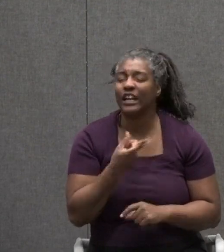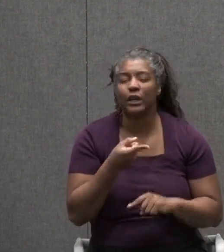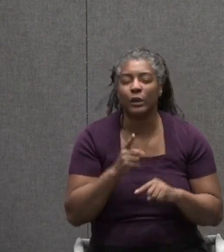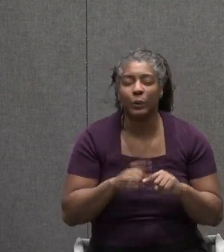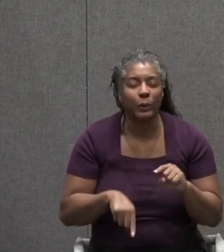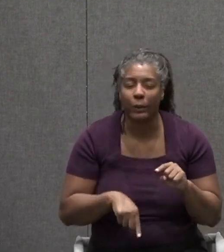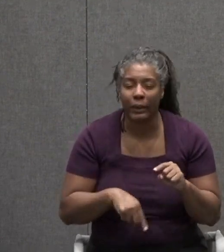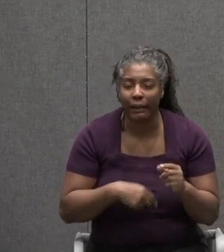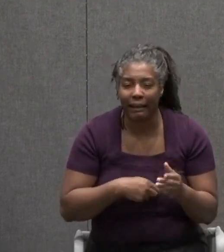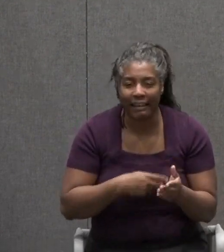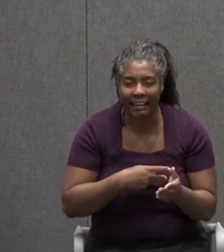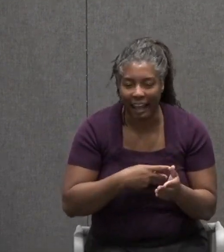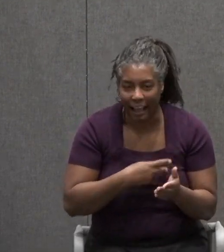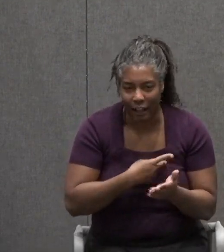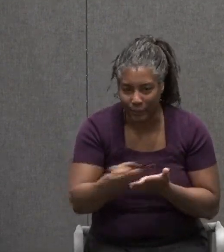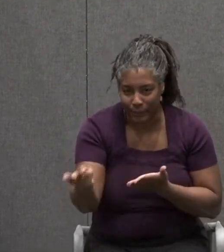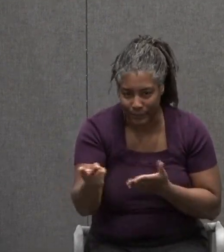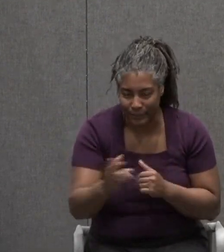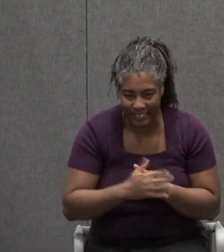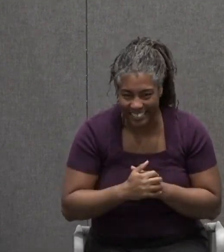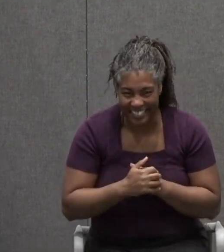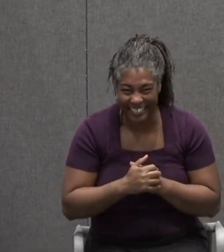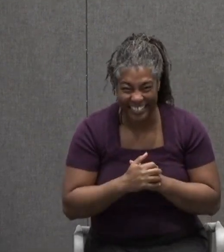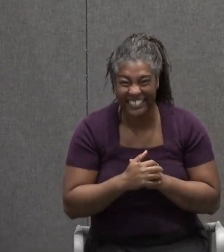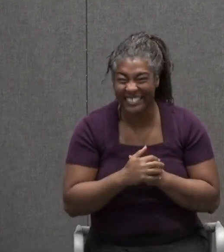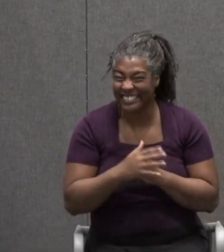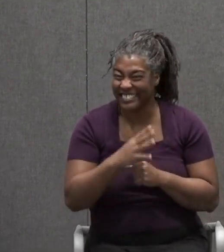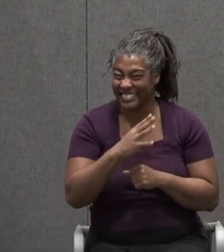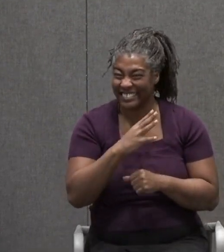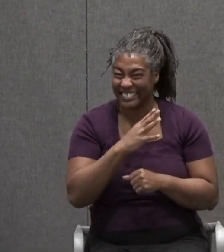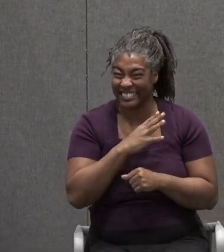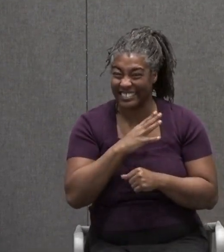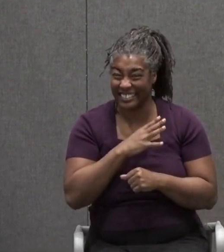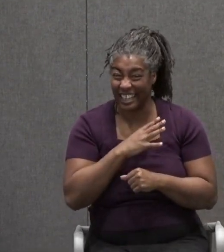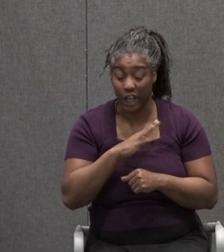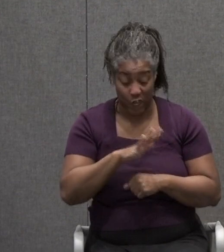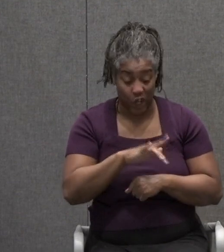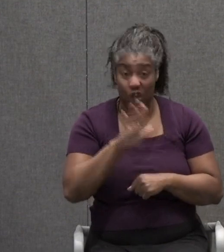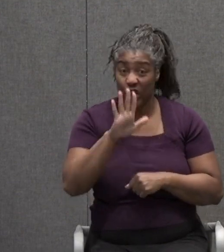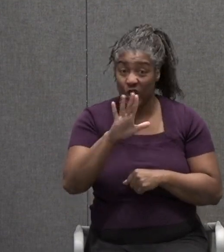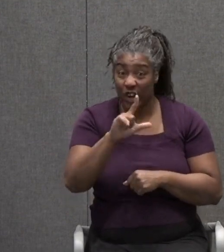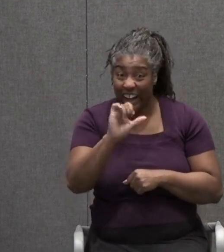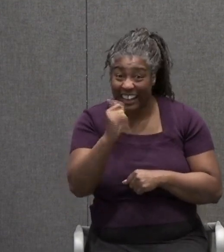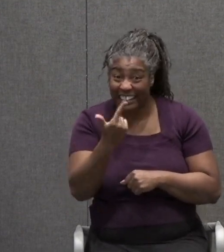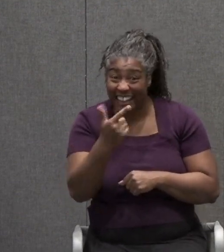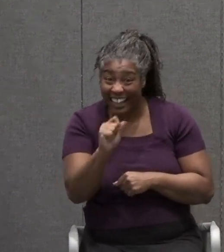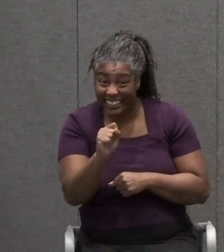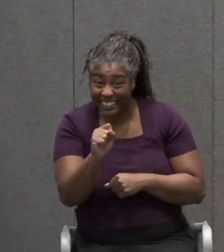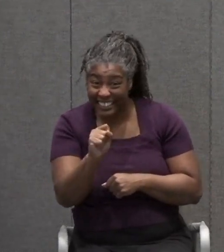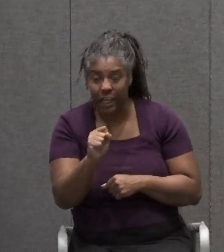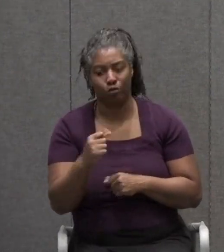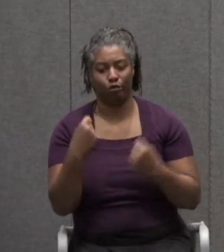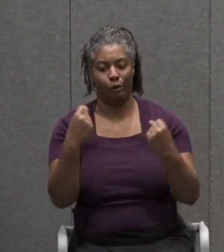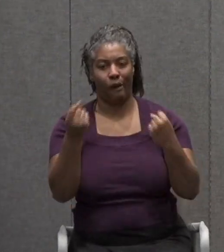Great job, wasn't it a fun game, and it works out legs too. So I hope you'll play that more often. You know what?